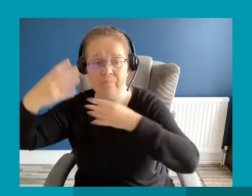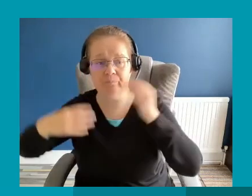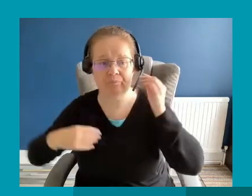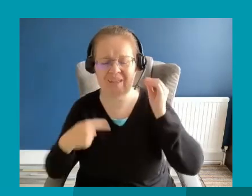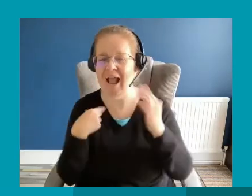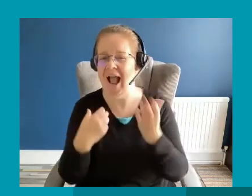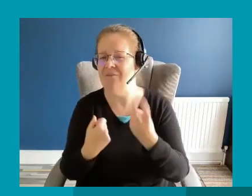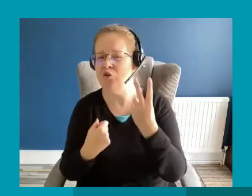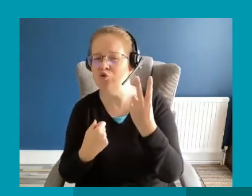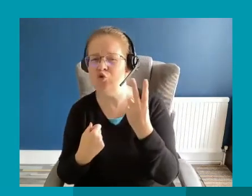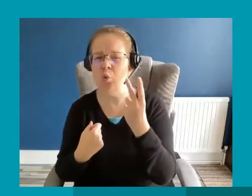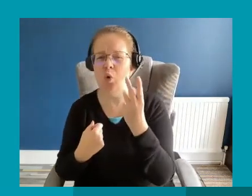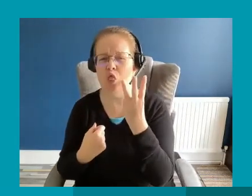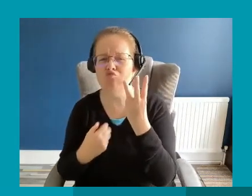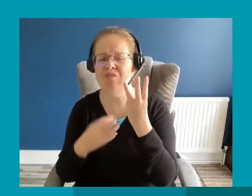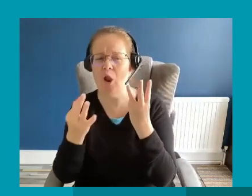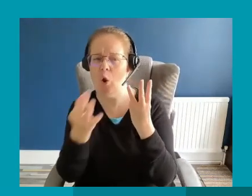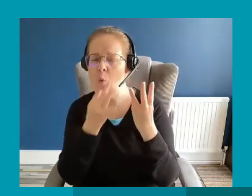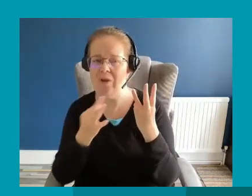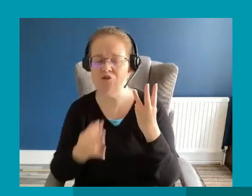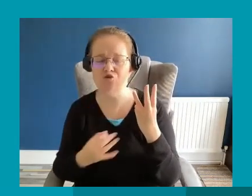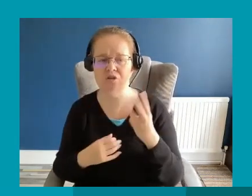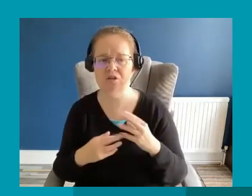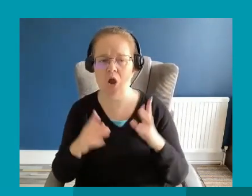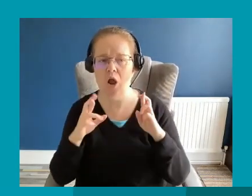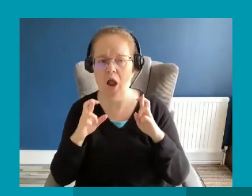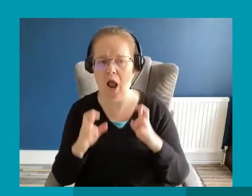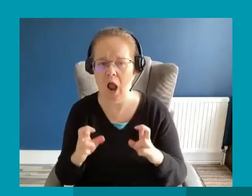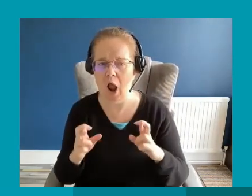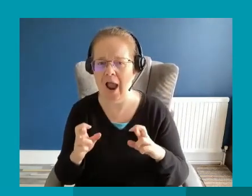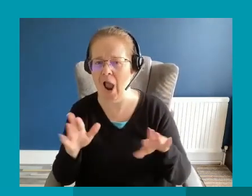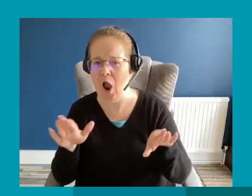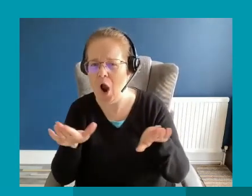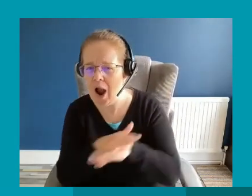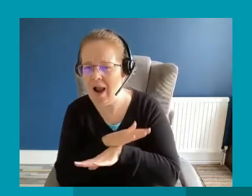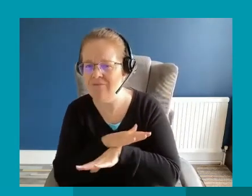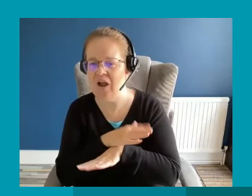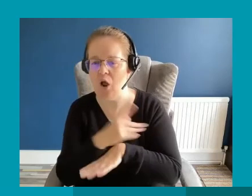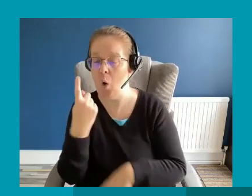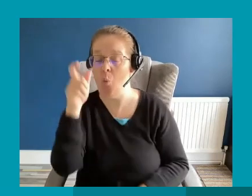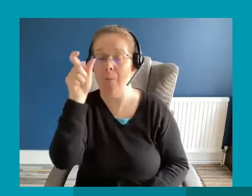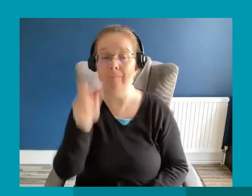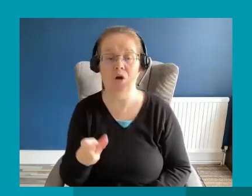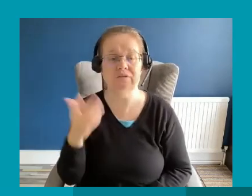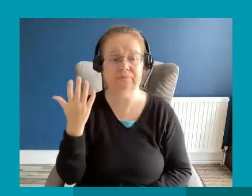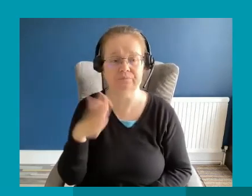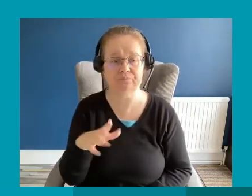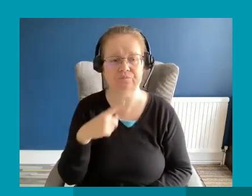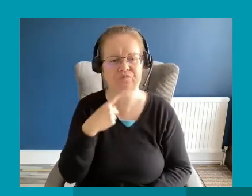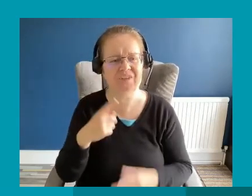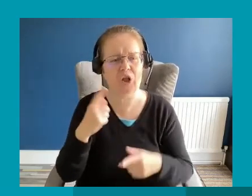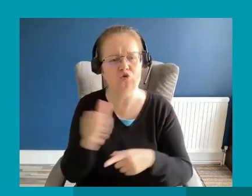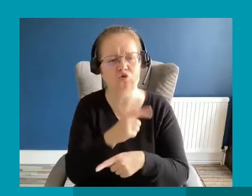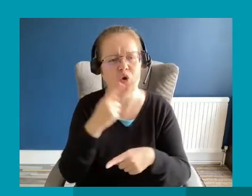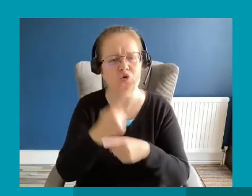then hopefully that will cover majority. So one person has said you say that you should talk about this to your disability,